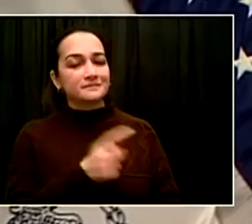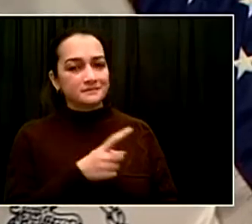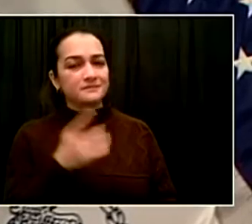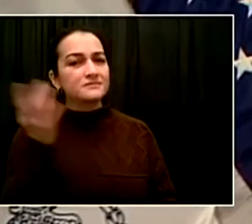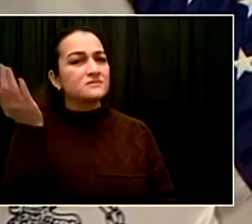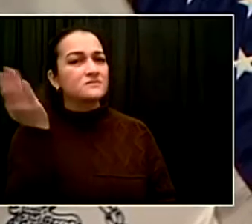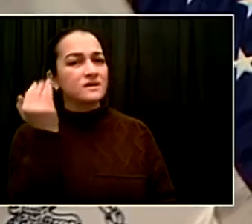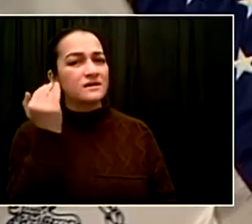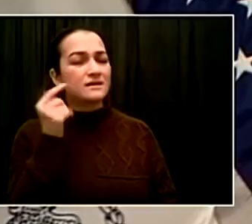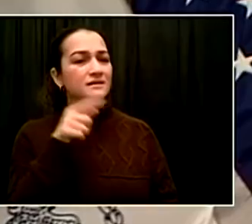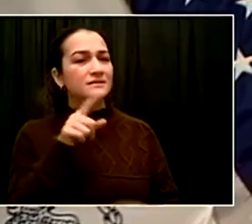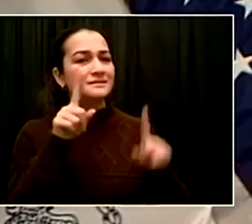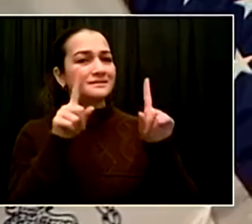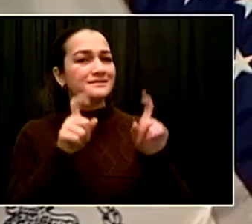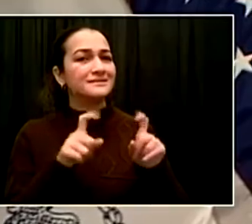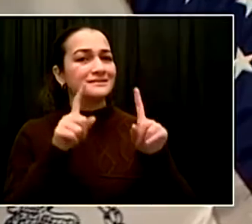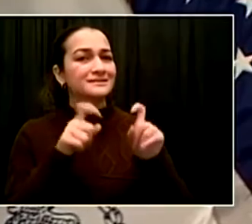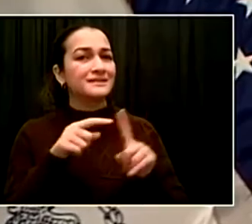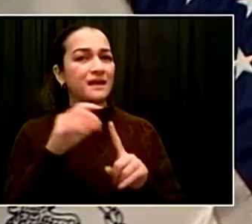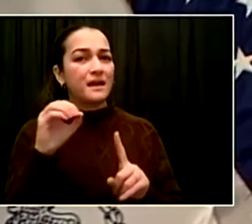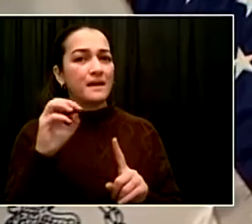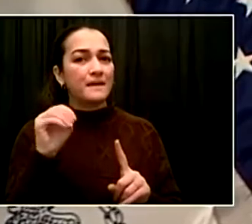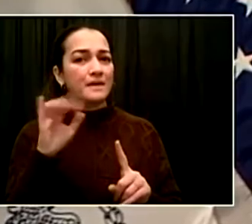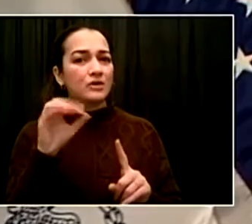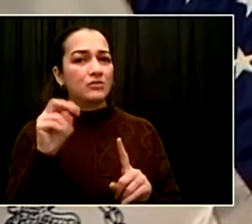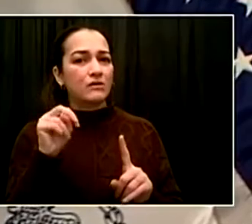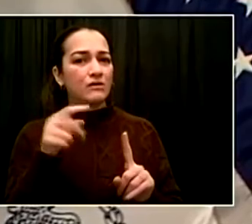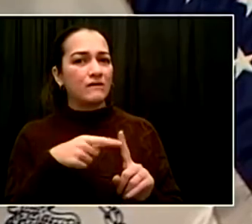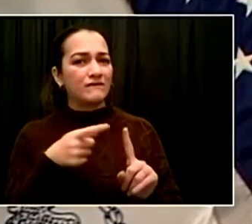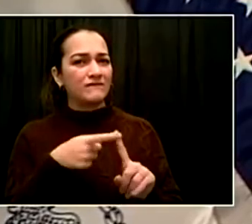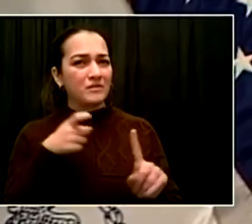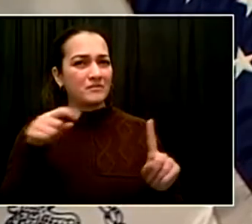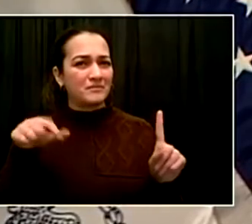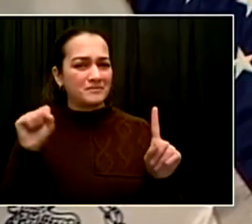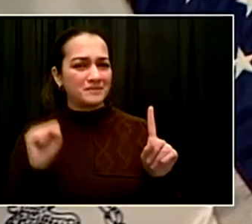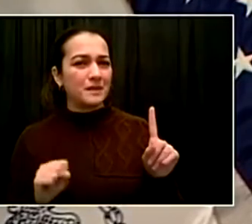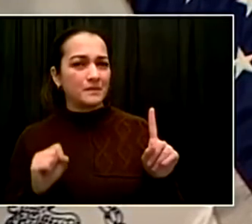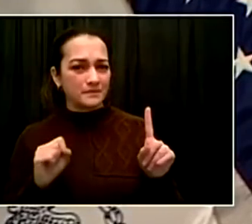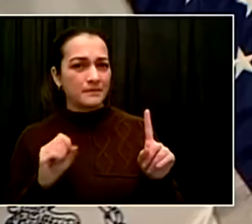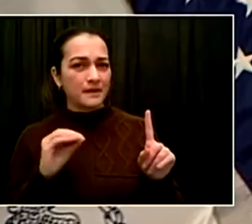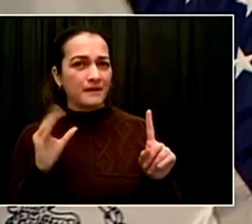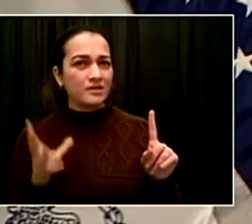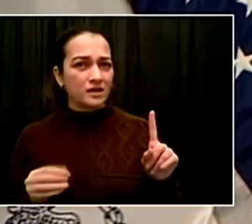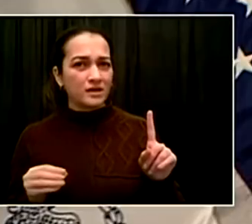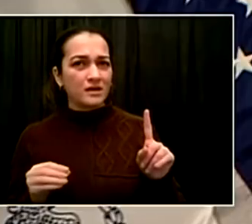WHY DID IT TAKE THE CITY MORE HOURS TO BRING BACK TESTING AFTER OMICRON WAS